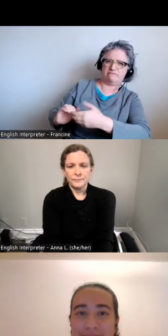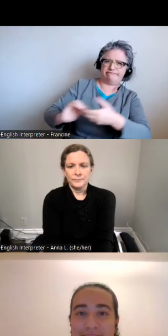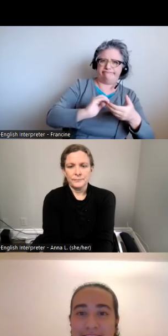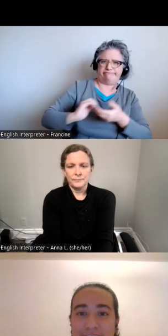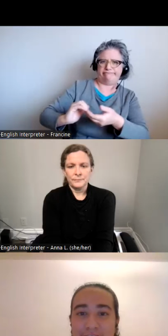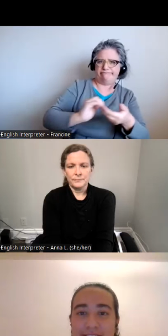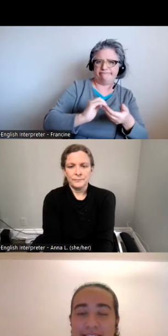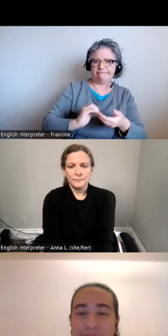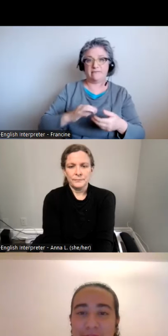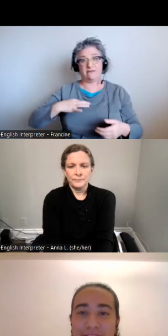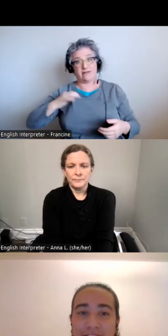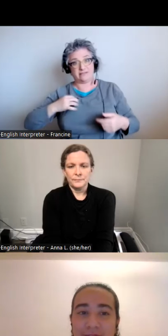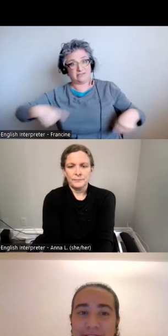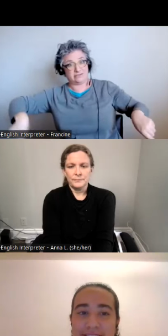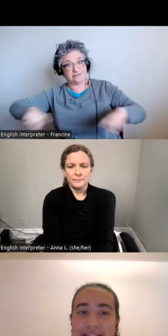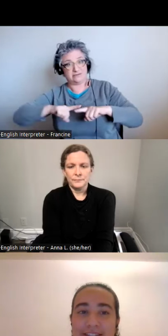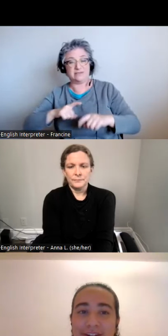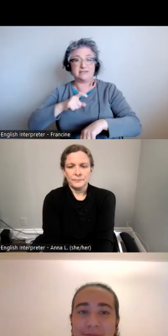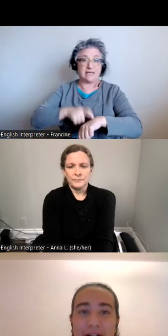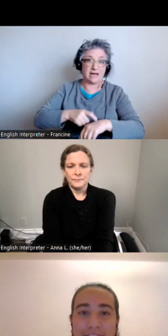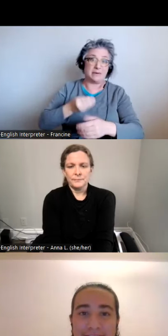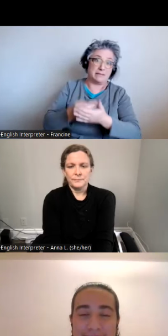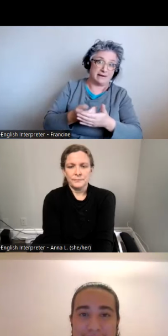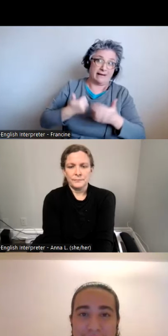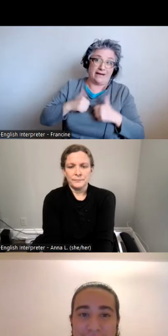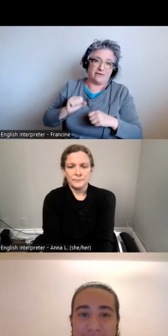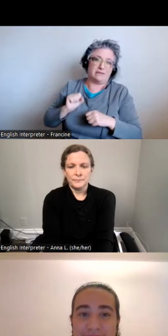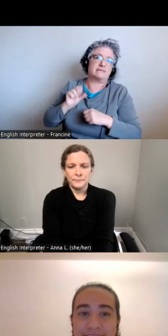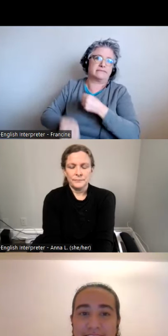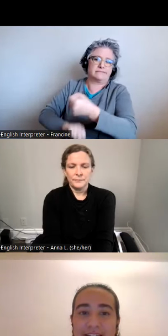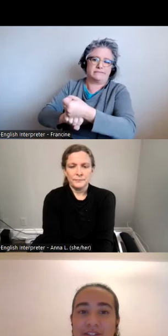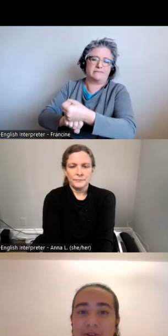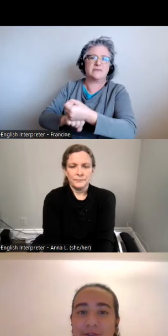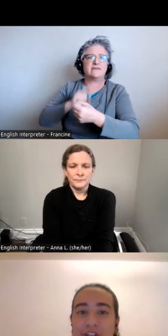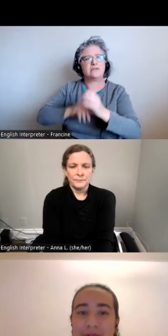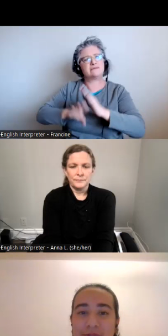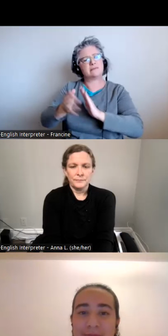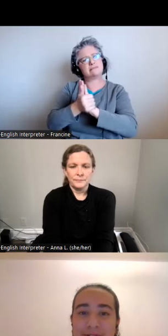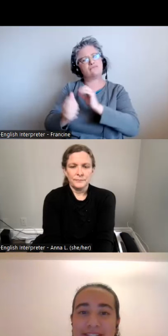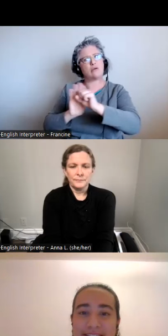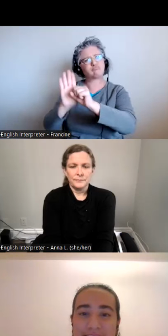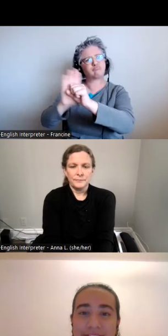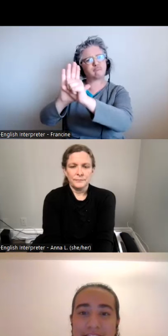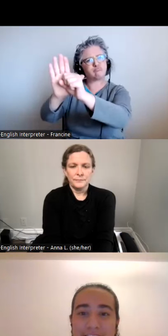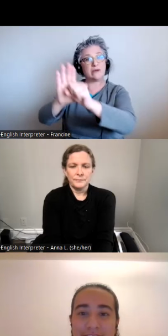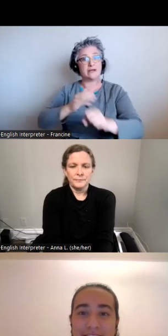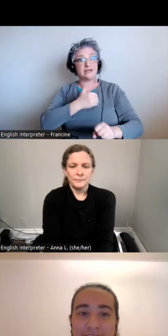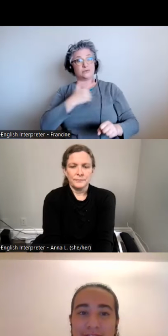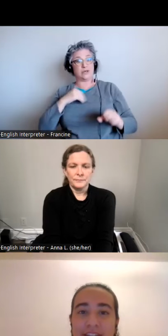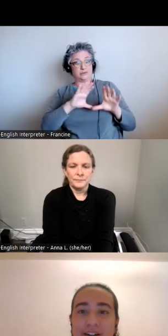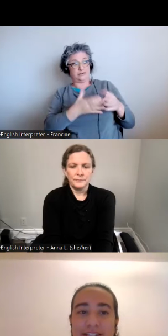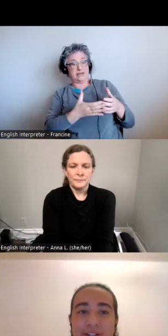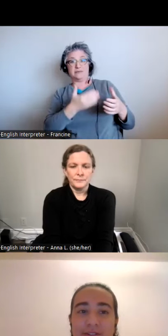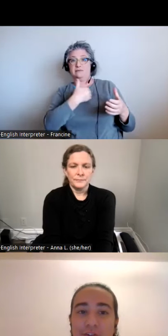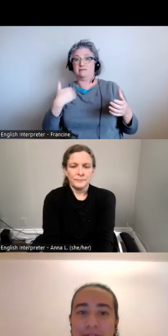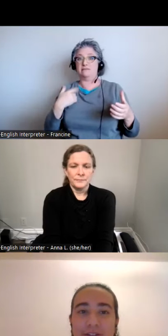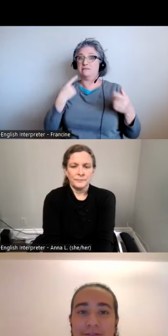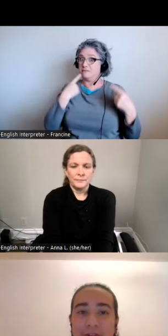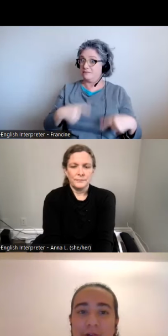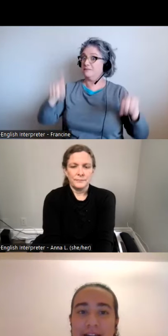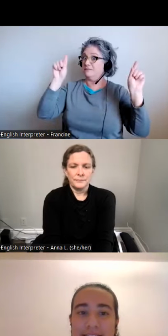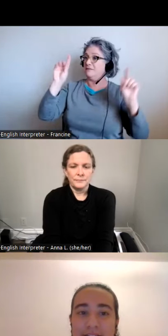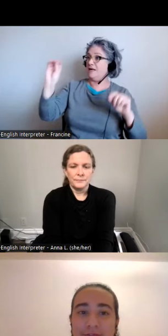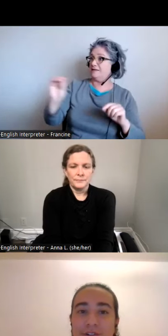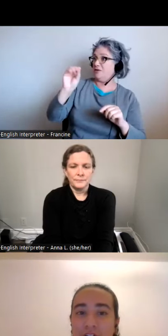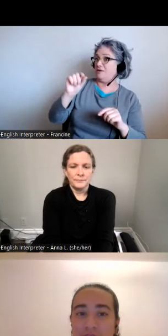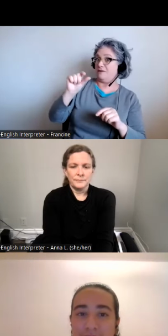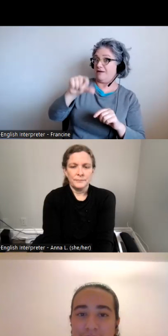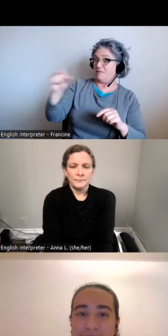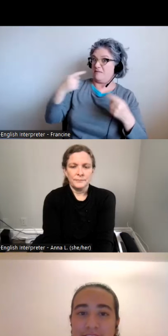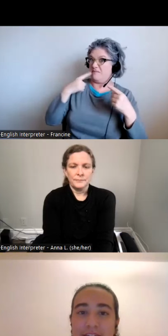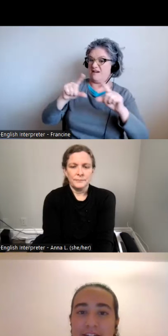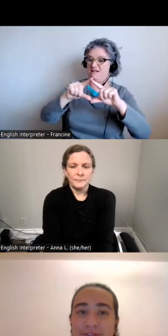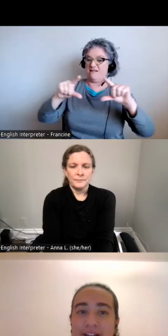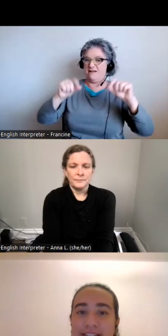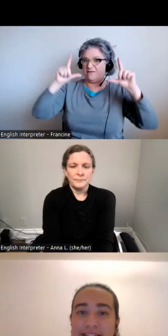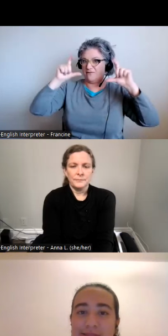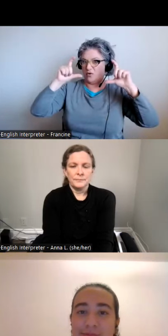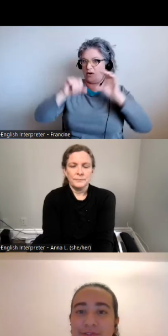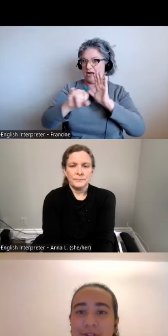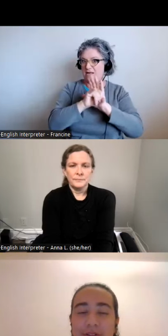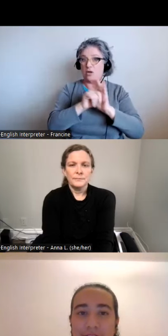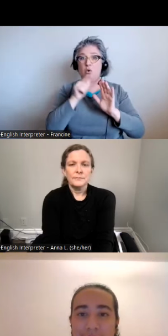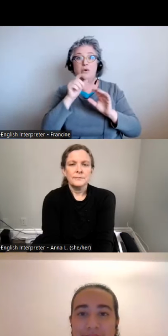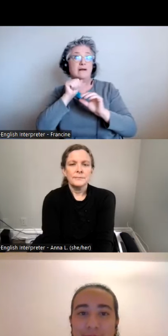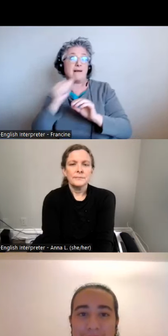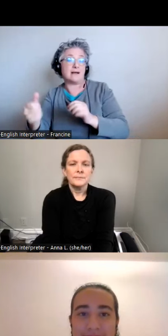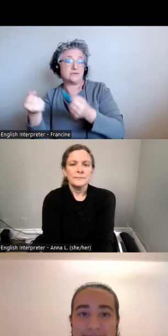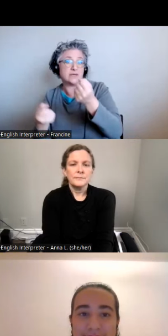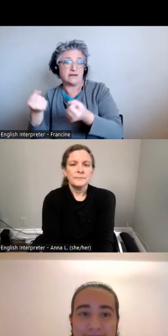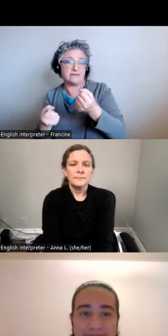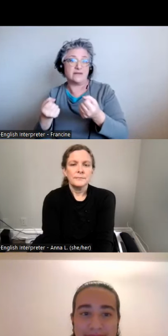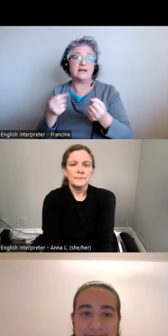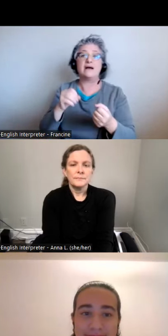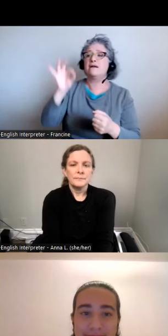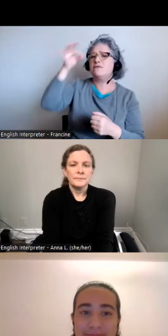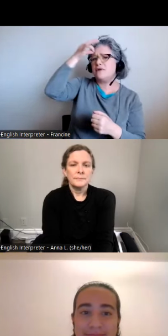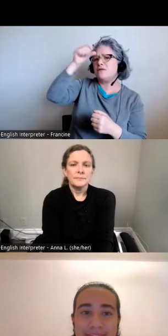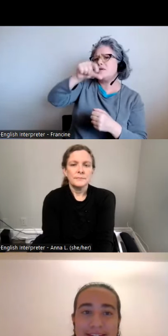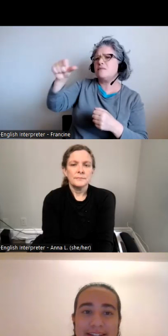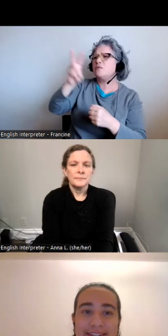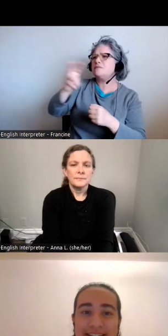And We partner with other advocacy groups to engage the Wider disability Community as Volunteers.